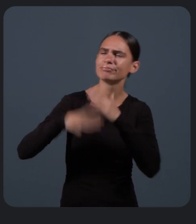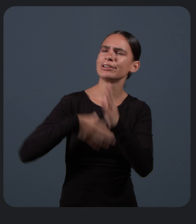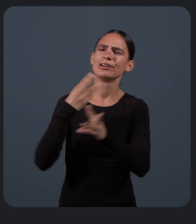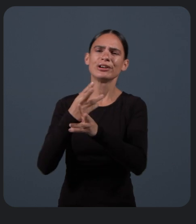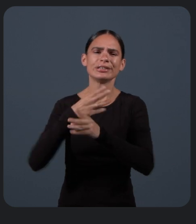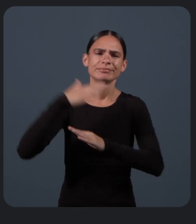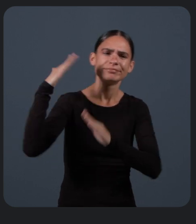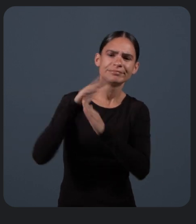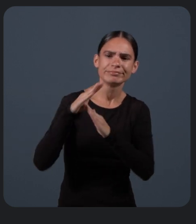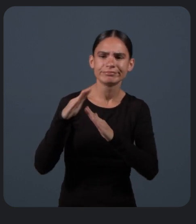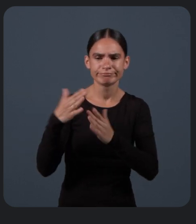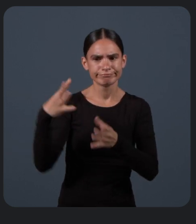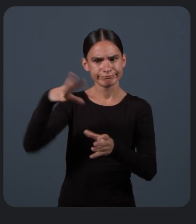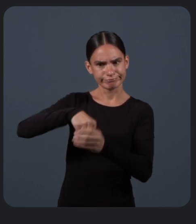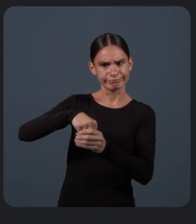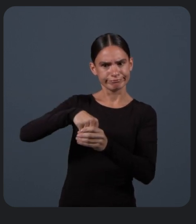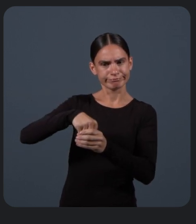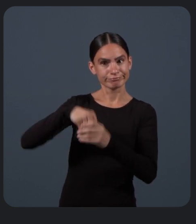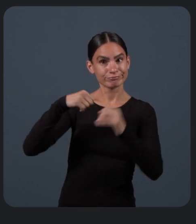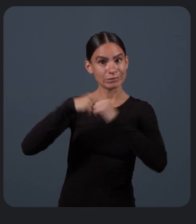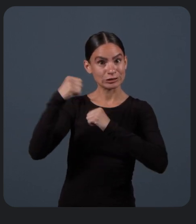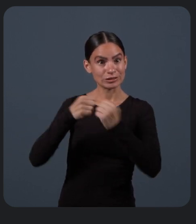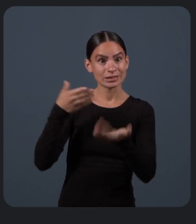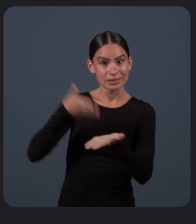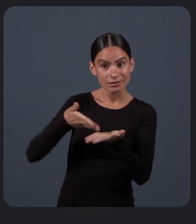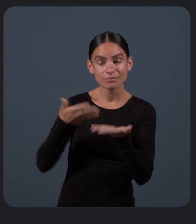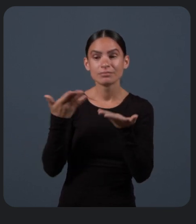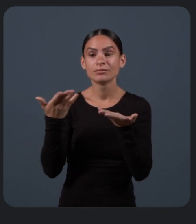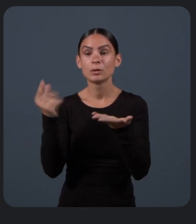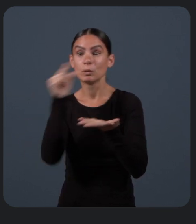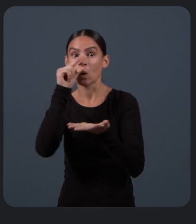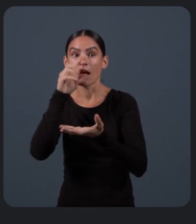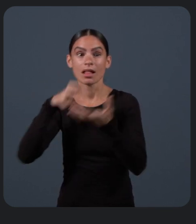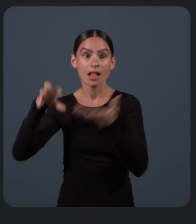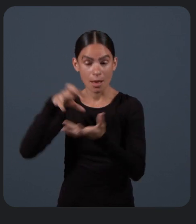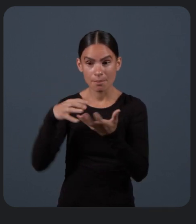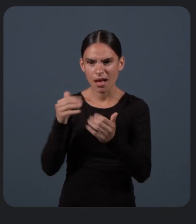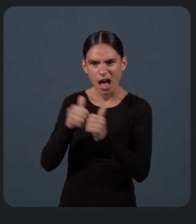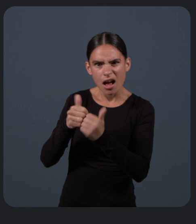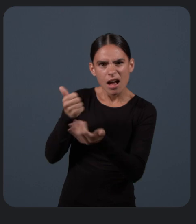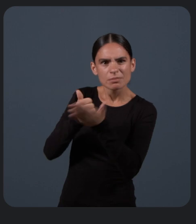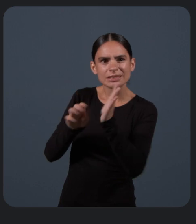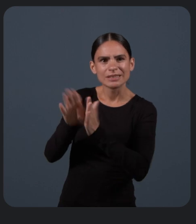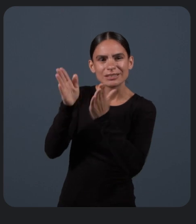So to talk more about what Google Cloud is doing to help developers, I'd like to welcome Karolina.